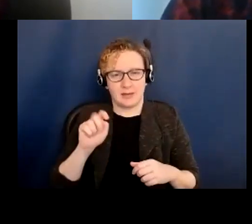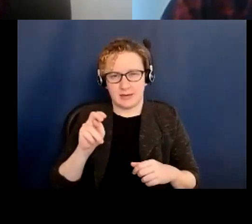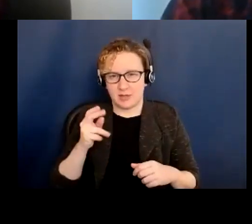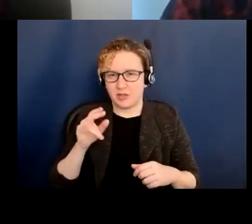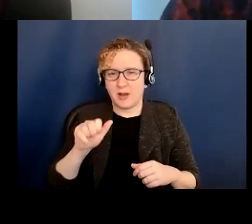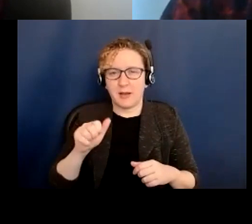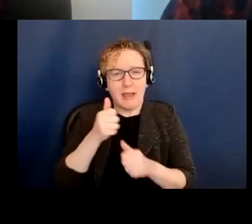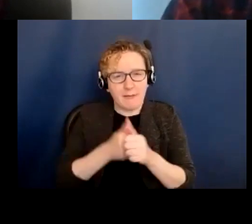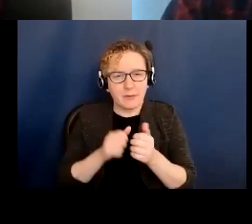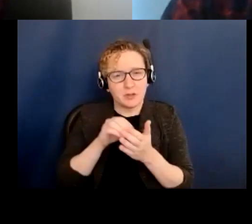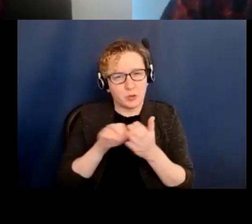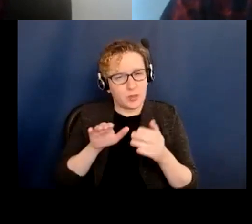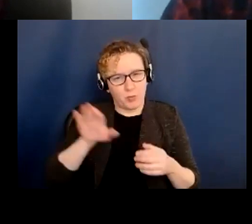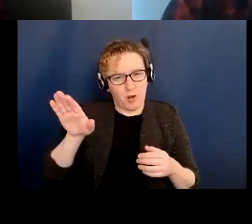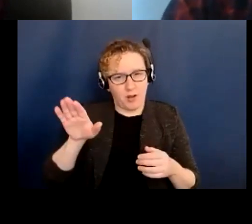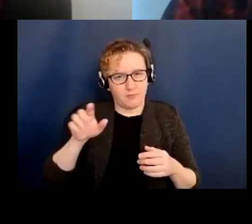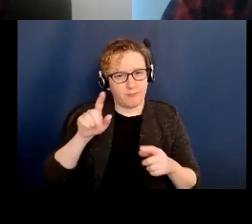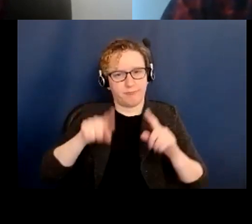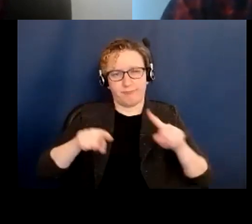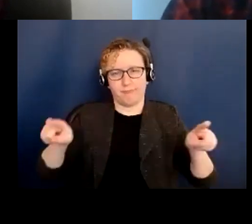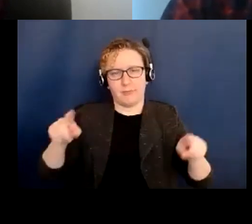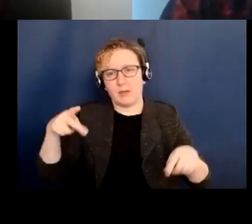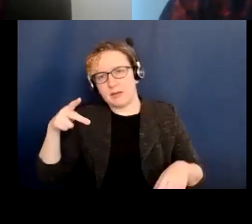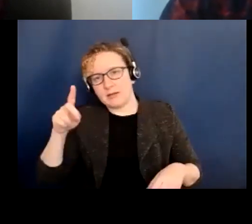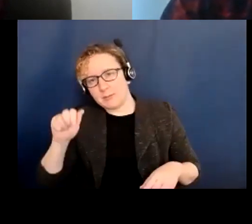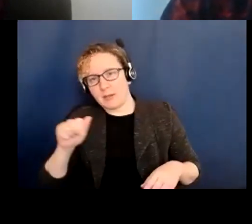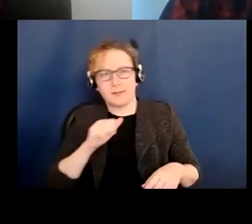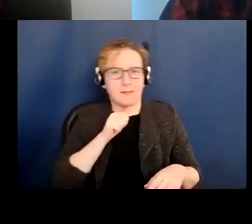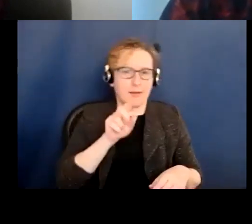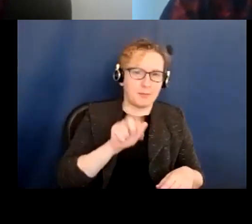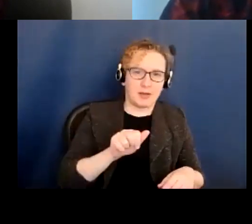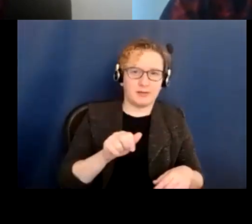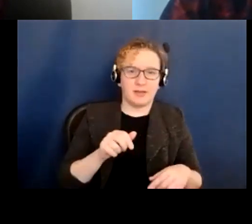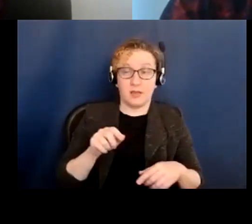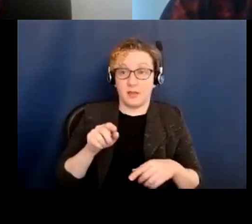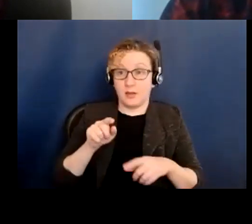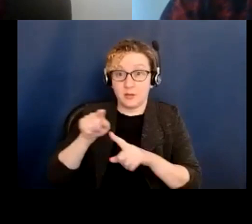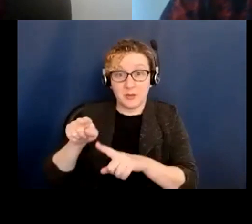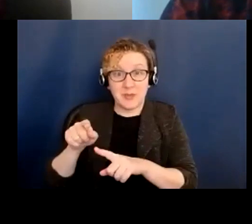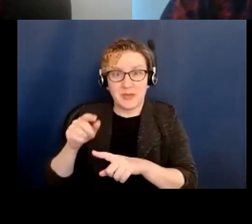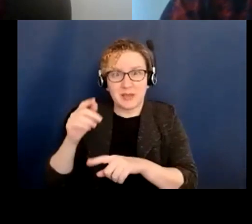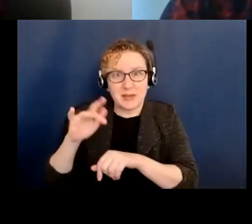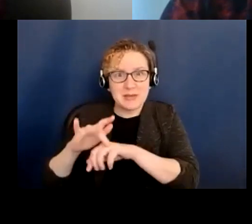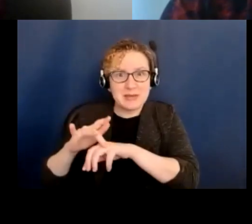They have these amazing, “this will be a diamond in the rough”, but we try to keep